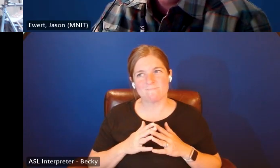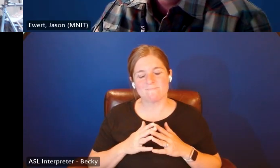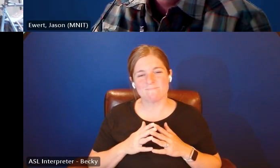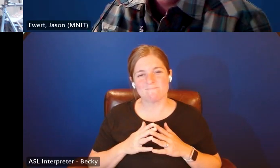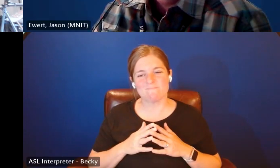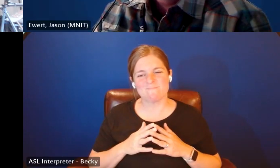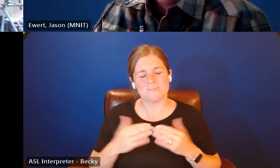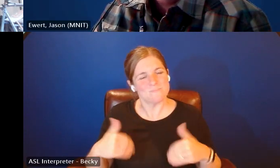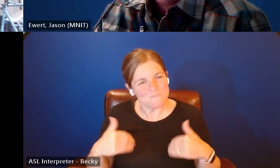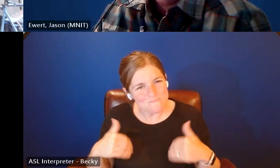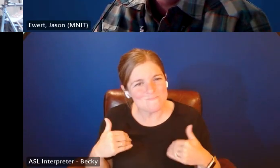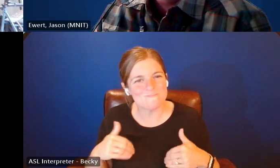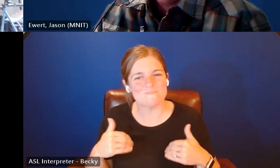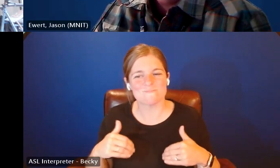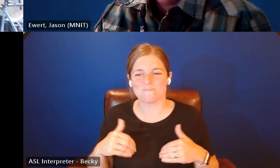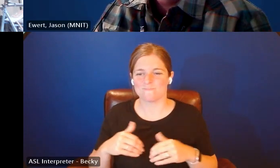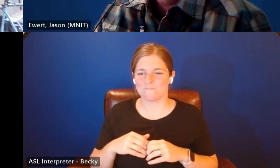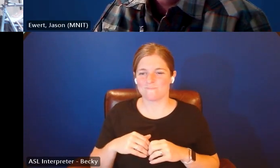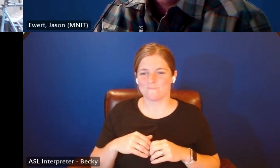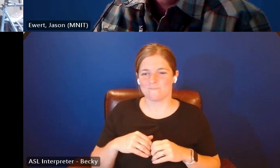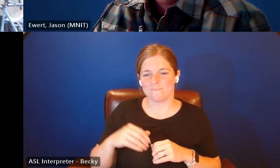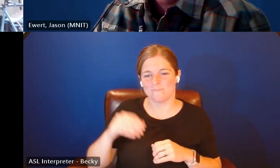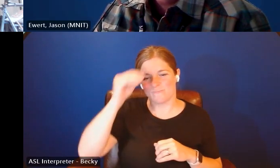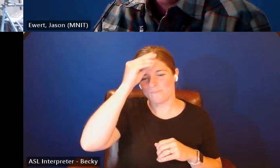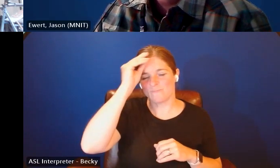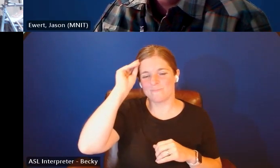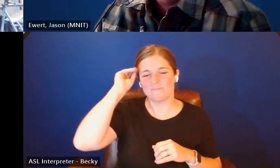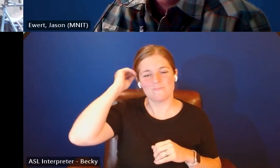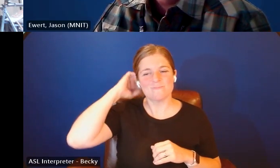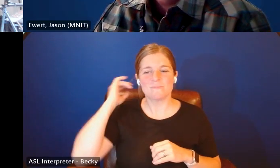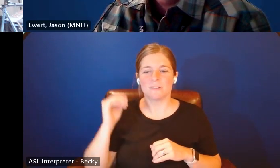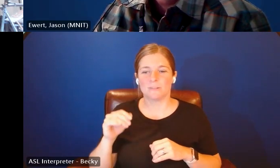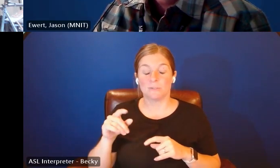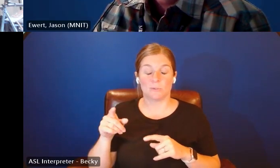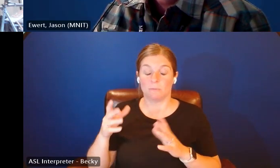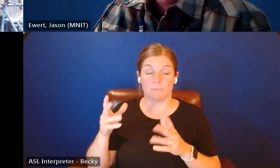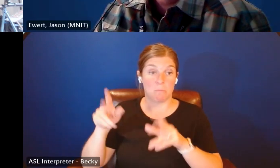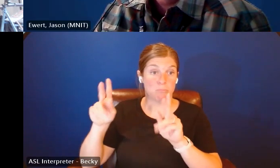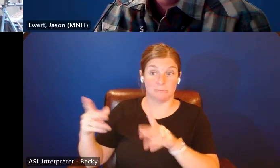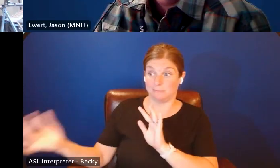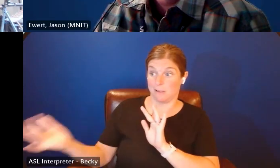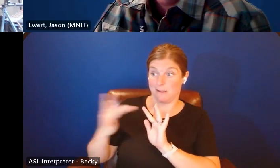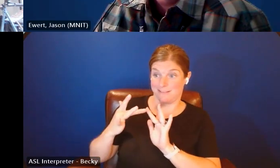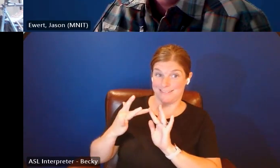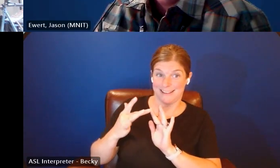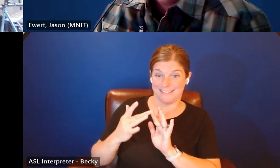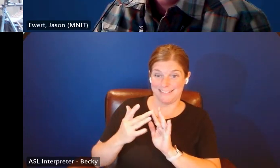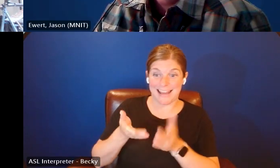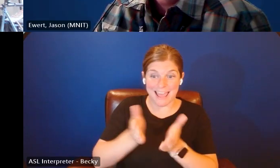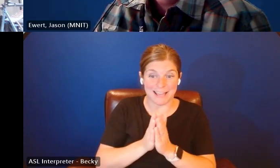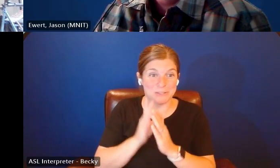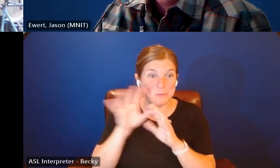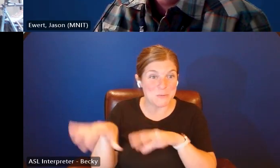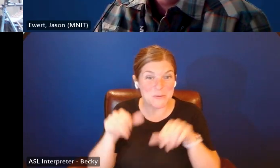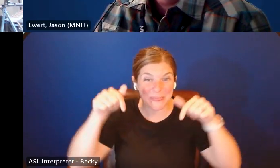And so when I was contacted and asked to do this, I was really excited to find that Jason